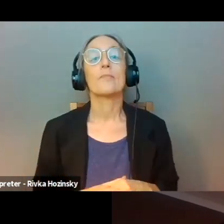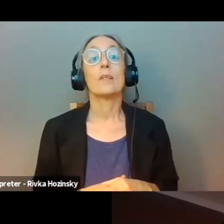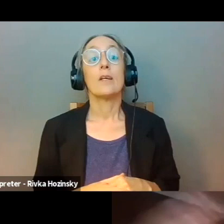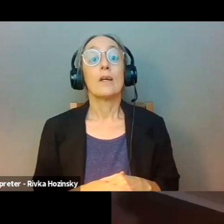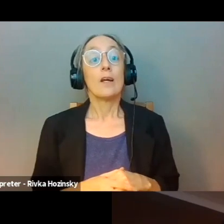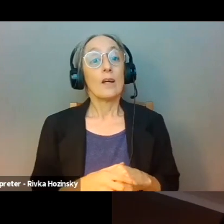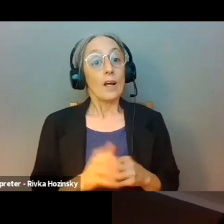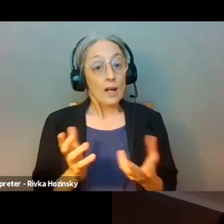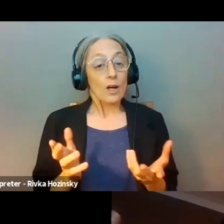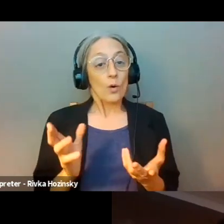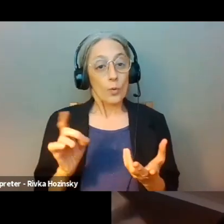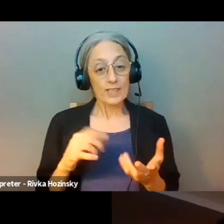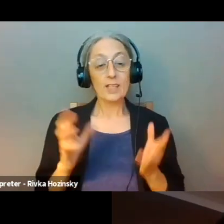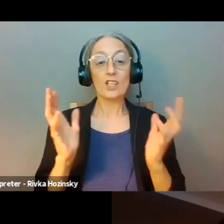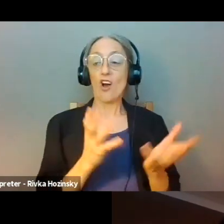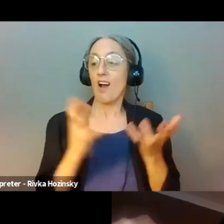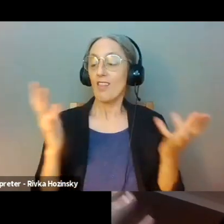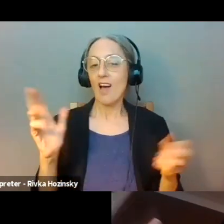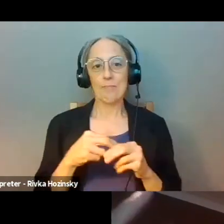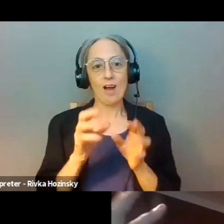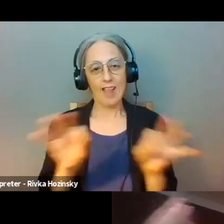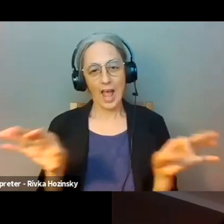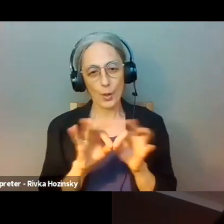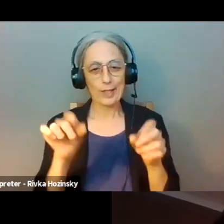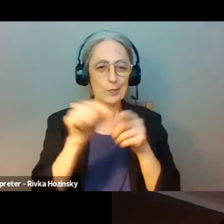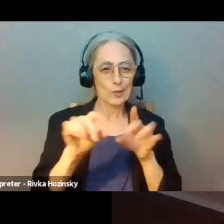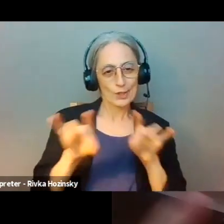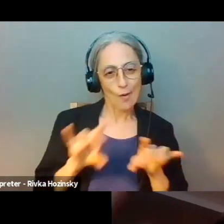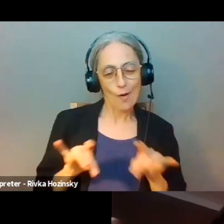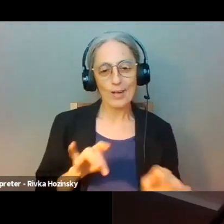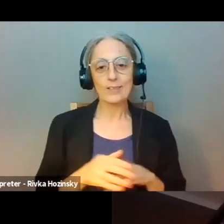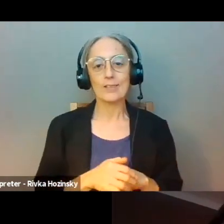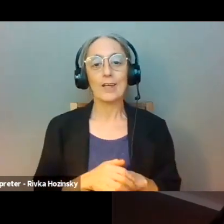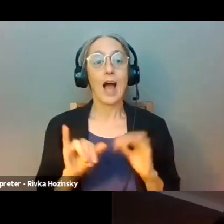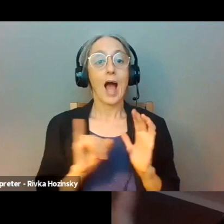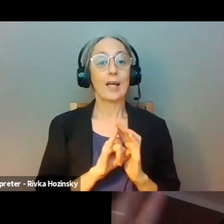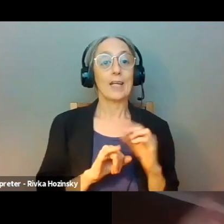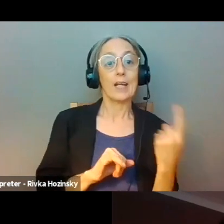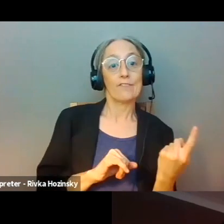we had a lot of conversations about language and how identity first language or person first language is really about